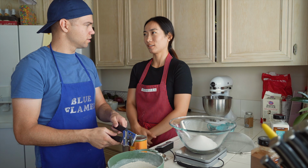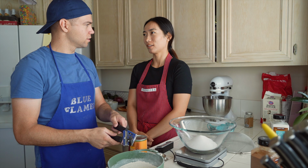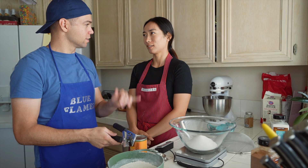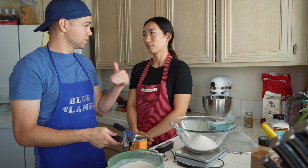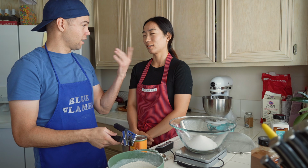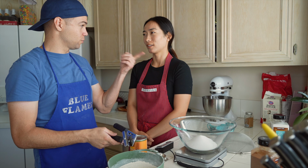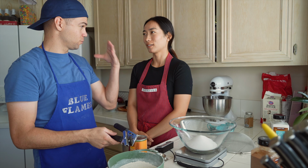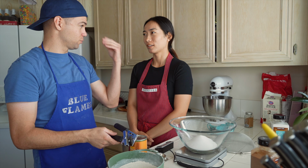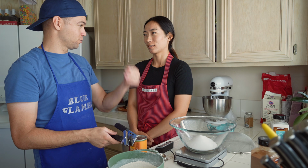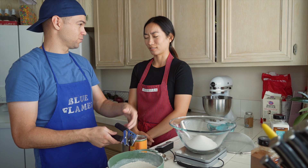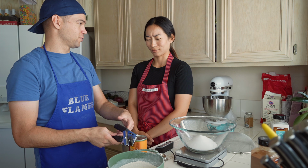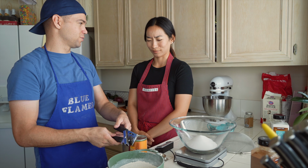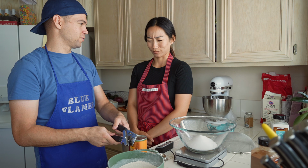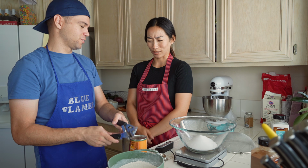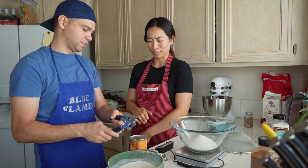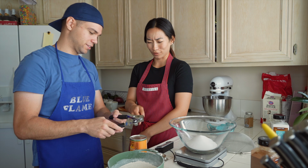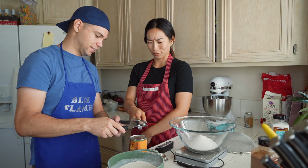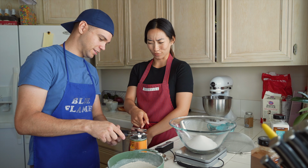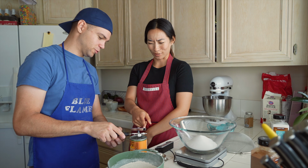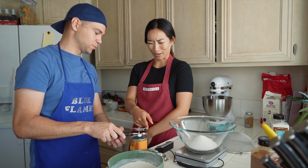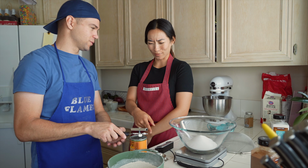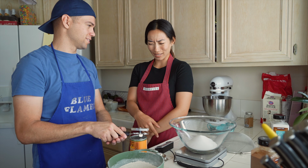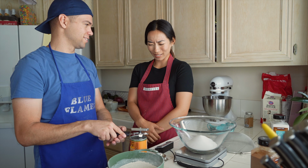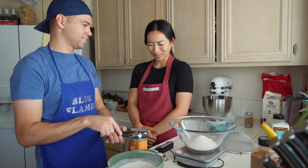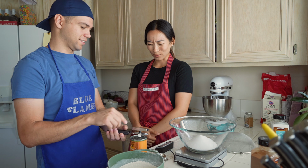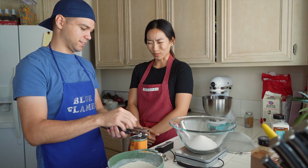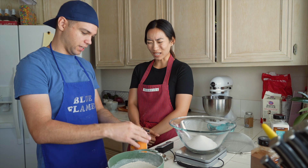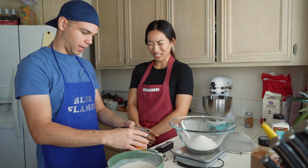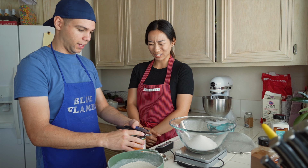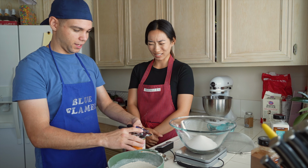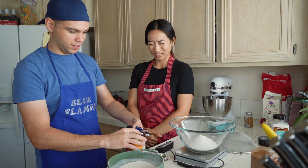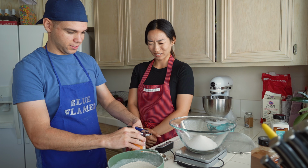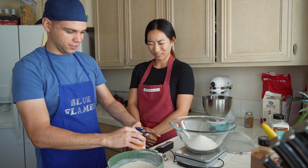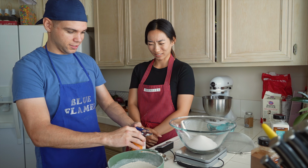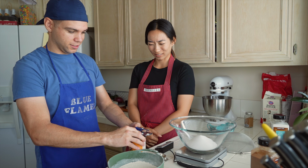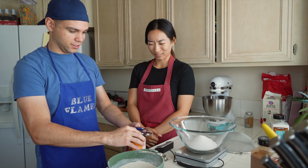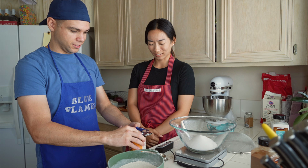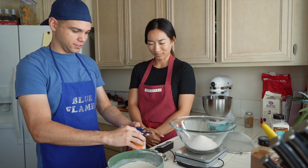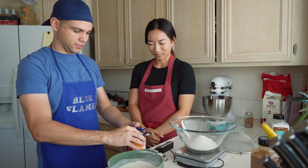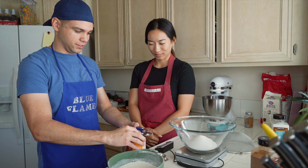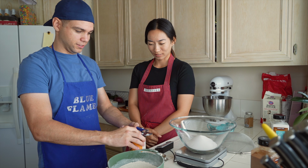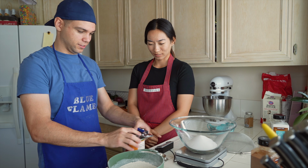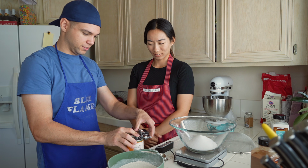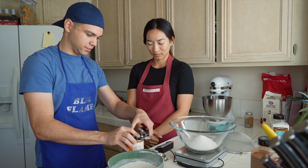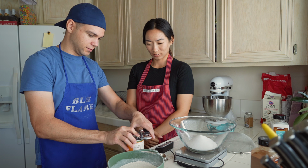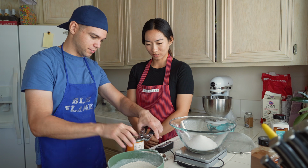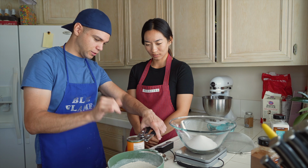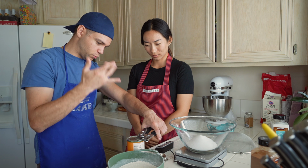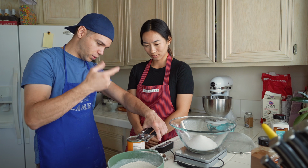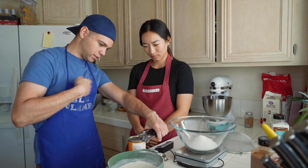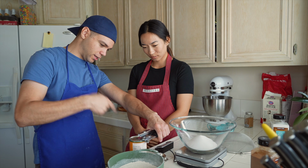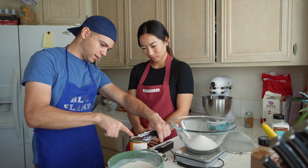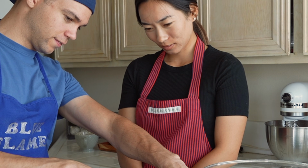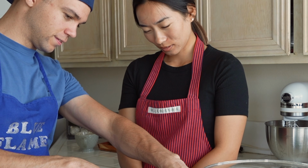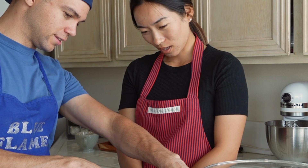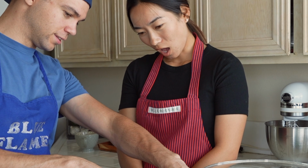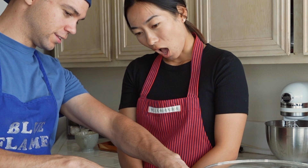R: oh that's how you learned? E: hey that way R: what about this way? That's why you have that